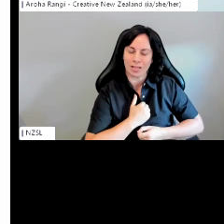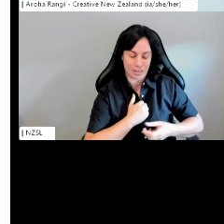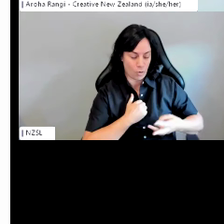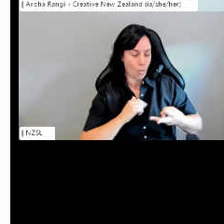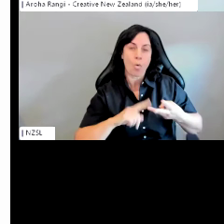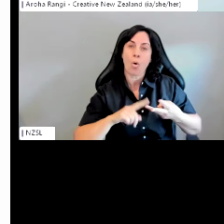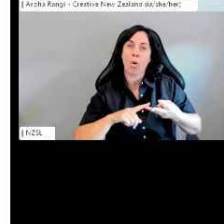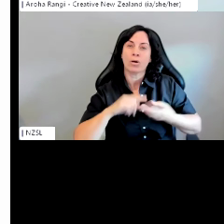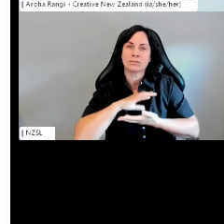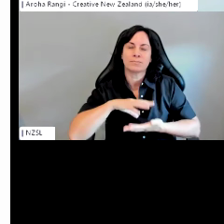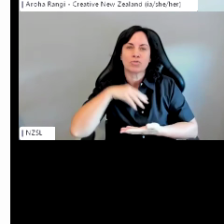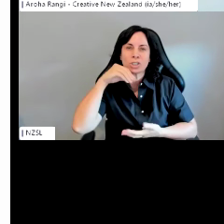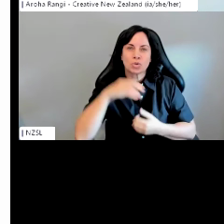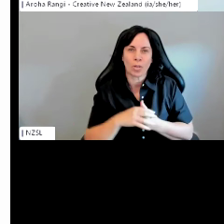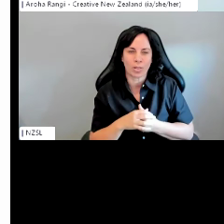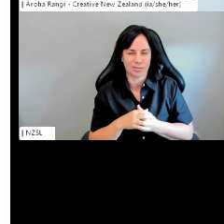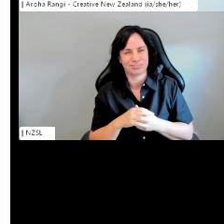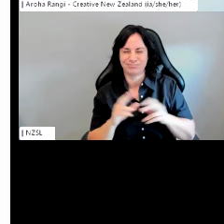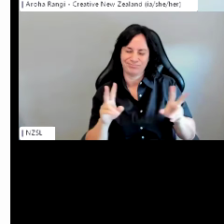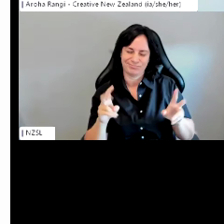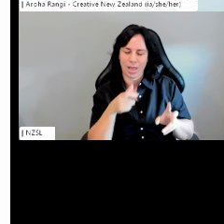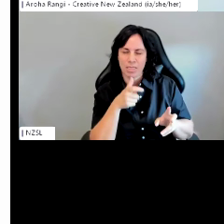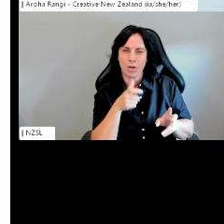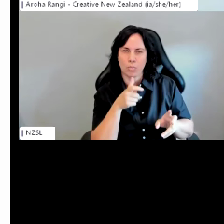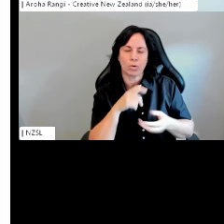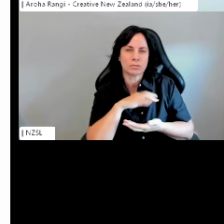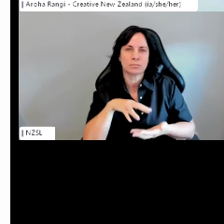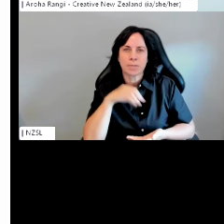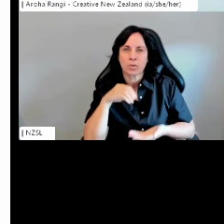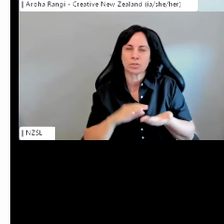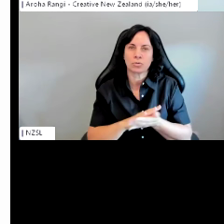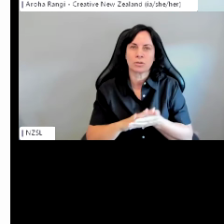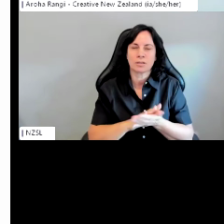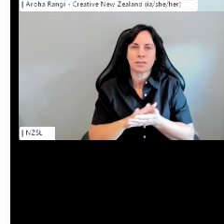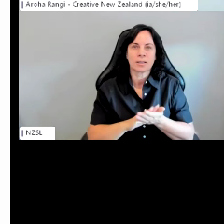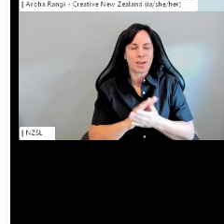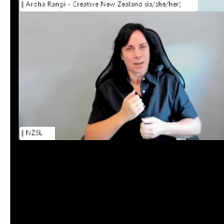I'm very very broad definition of spiritual but it can mean stimulating your own creativity. It